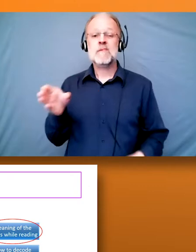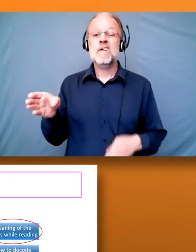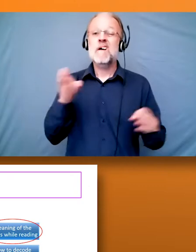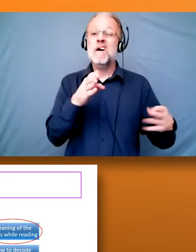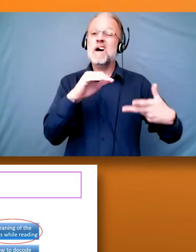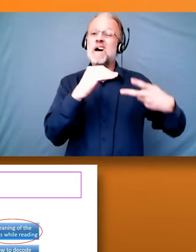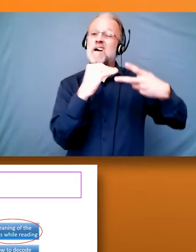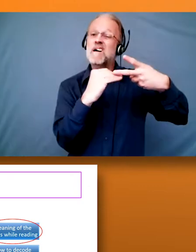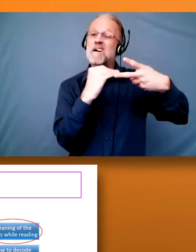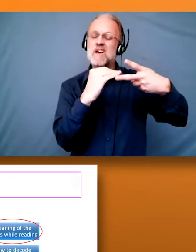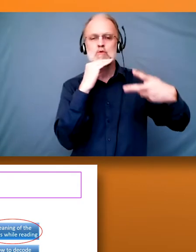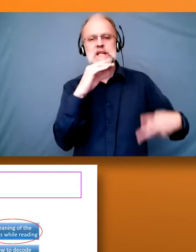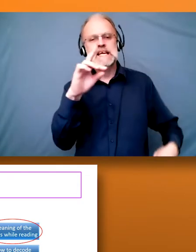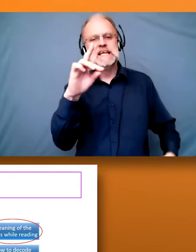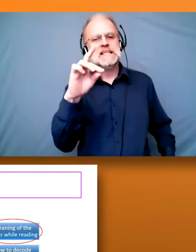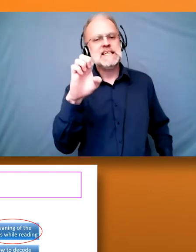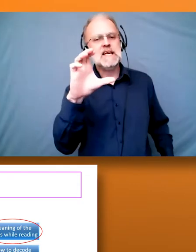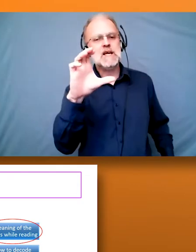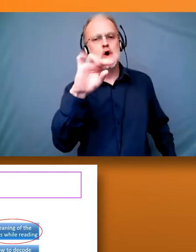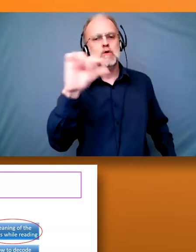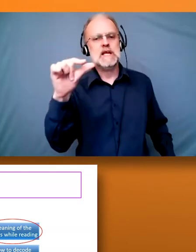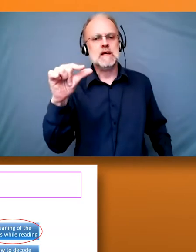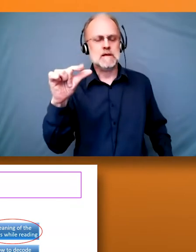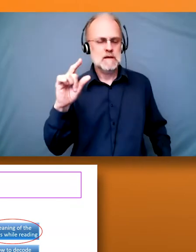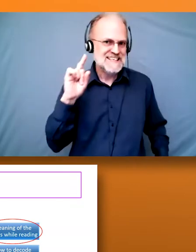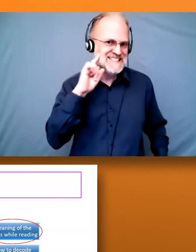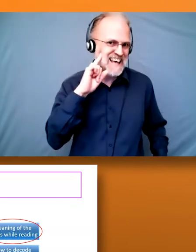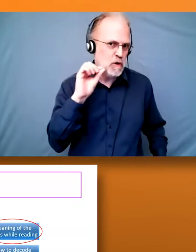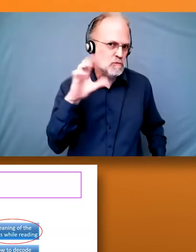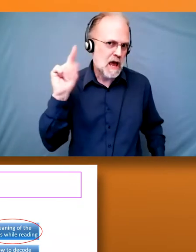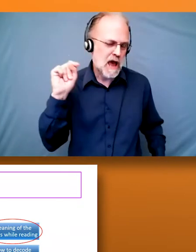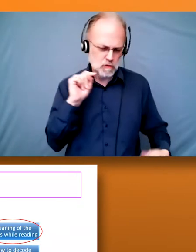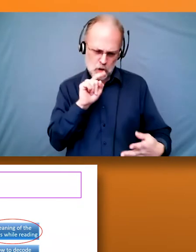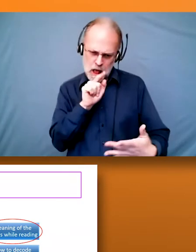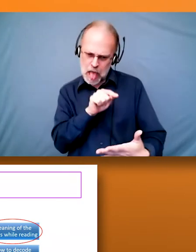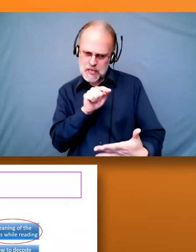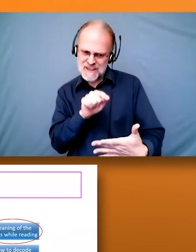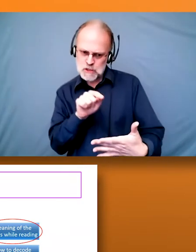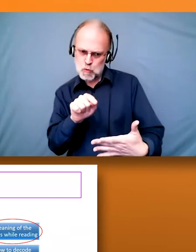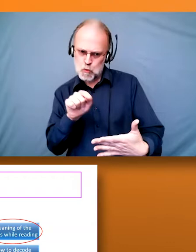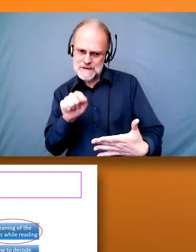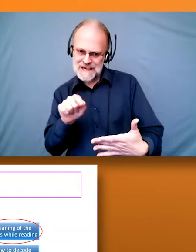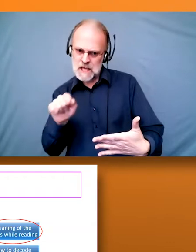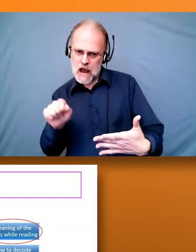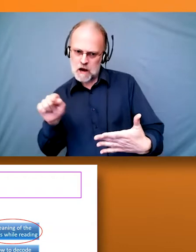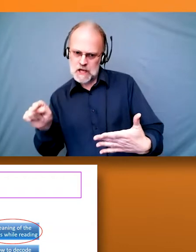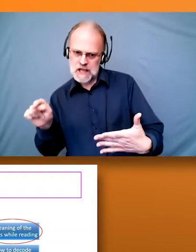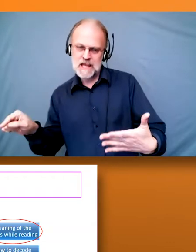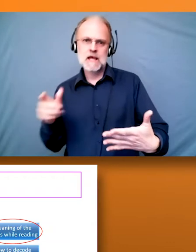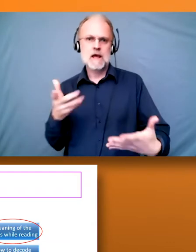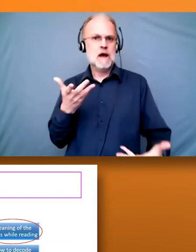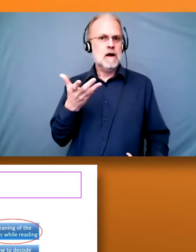Another piece of vocabulary is really tied to decoding. It's more of that sound-out portion of vocabulary,